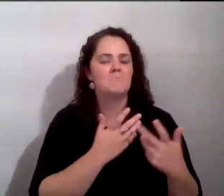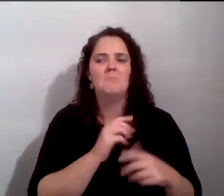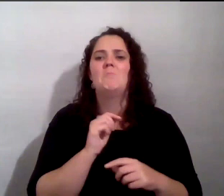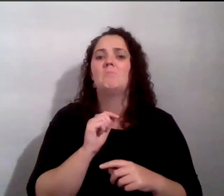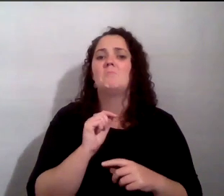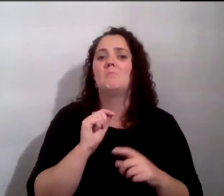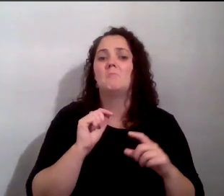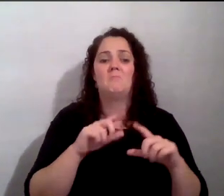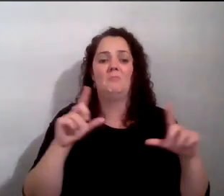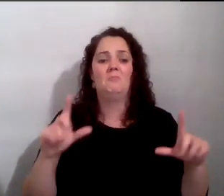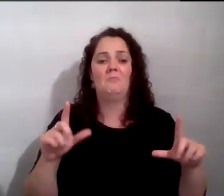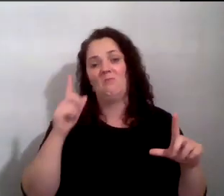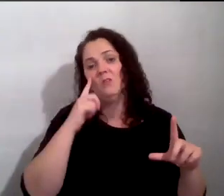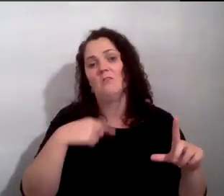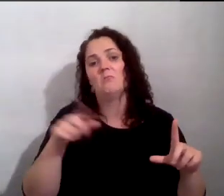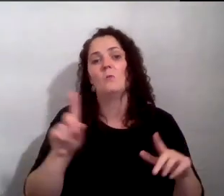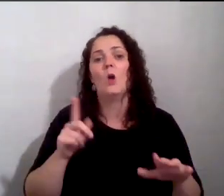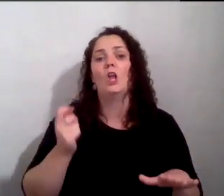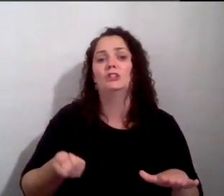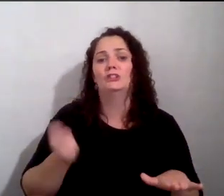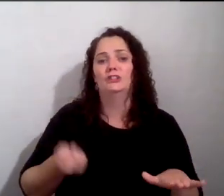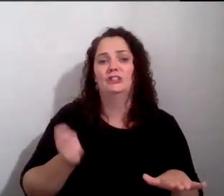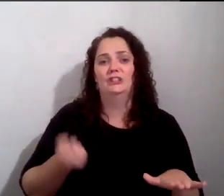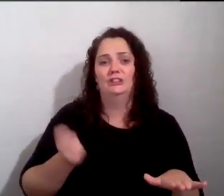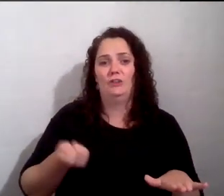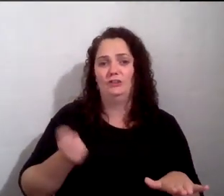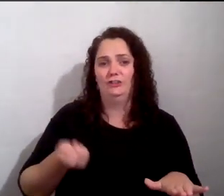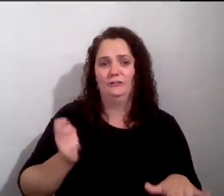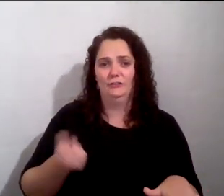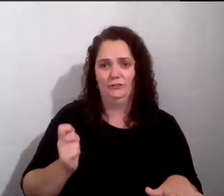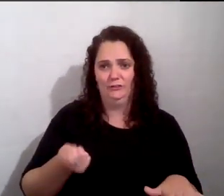and it was purchased by Philip Bacon, as we see in the credit